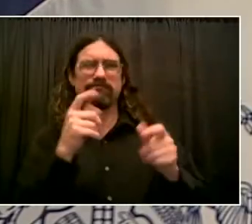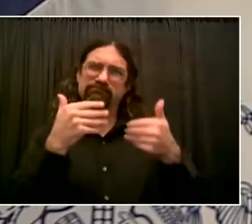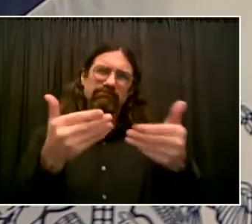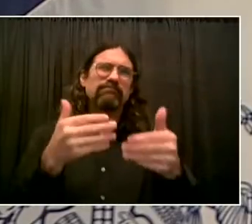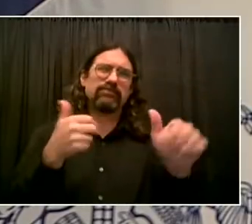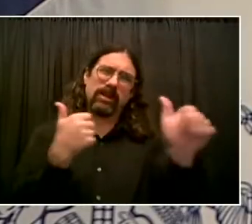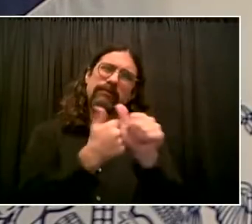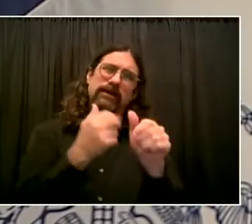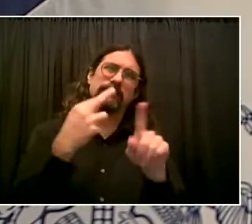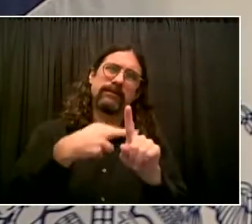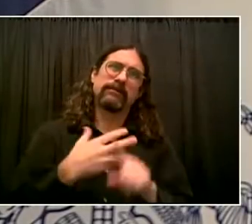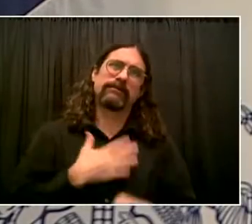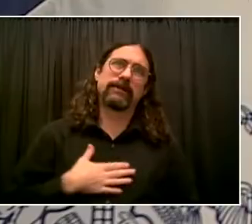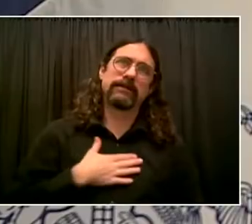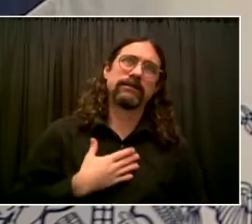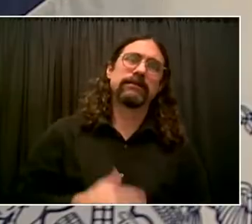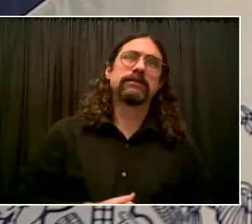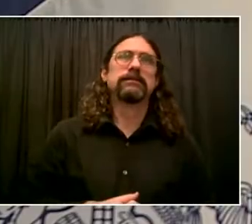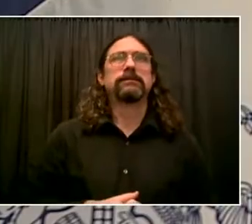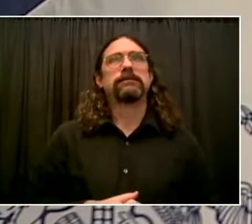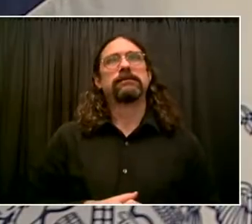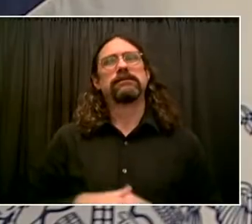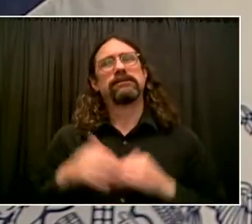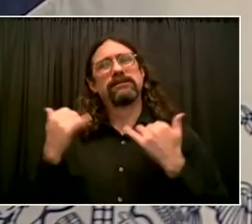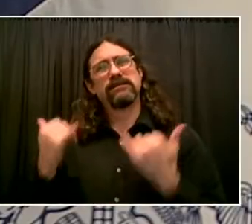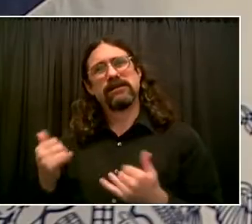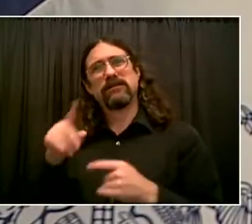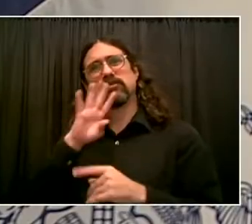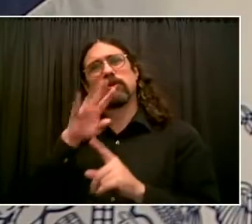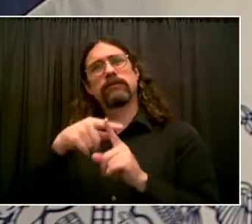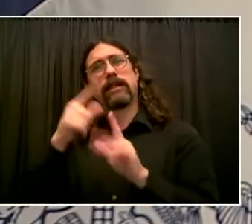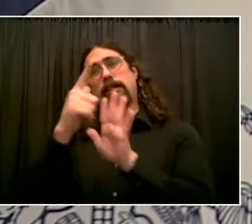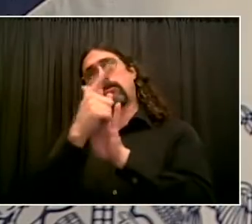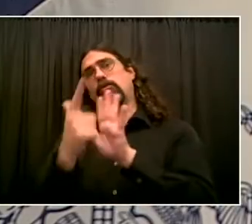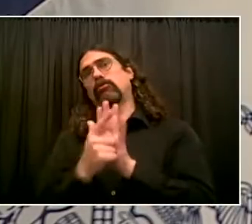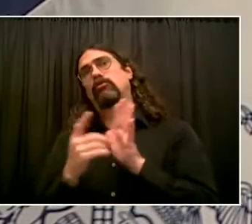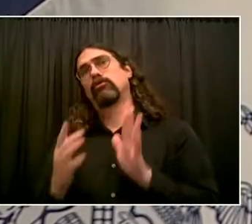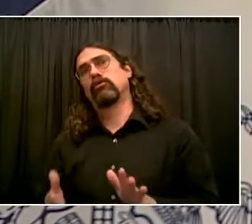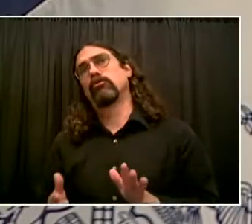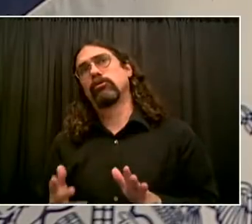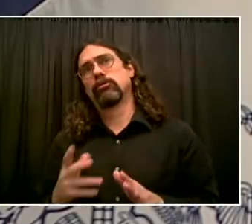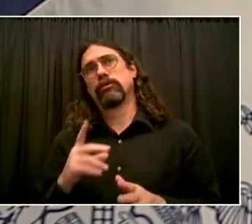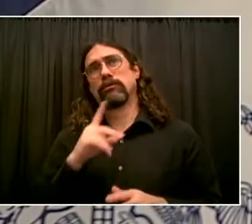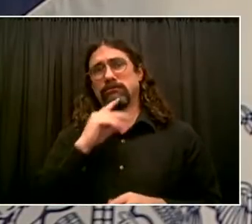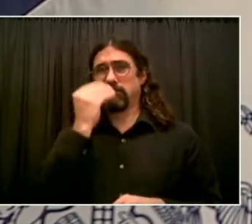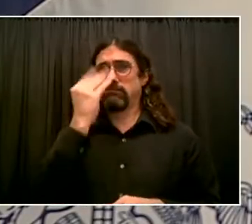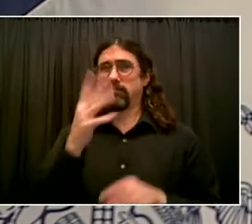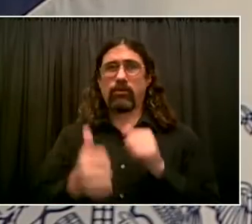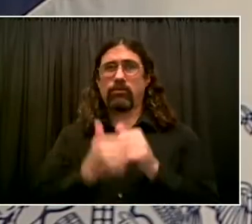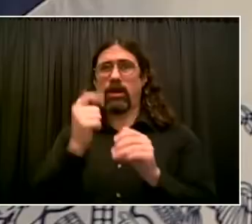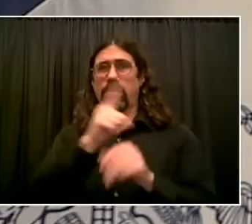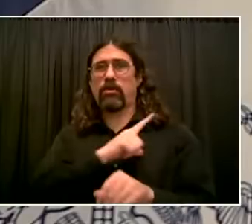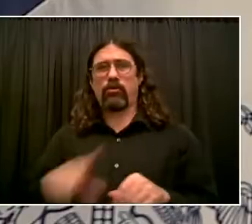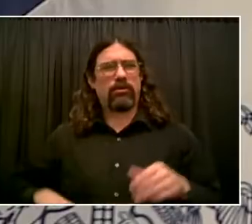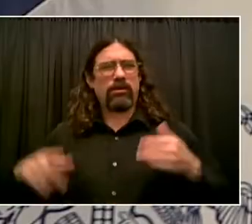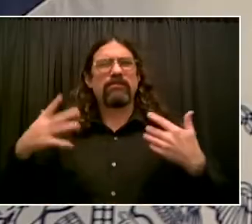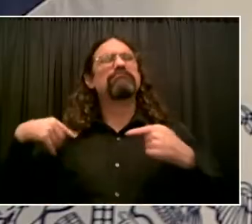IS NOW A TIME WERE A LOT MO RE PPEOLE SHOULD CATCH UP ON THE RENT AND PAY WHAT THEY CAN AND GET THE LANDLORDS UP TO DEAT. IN TERMS OF REPRESENTATION,